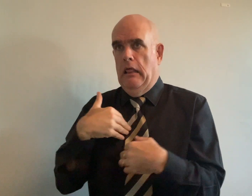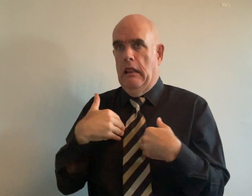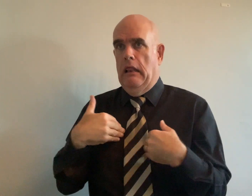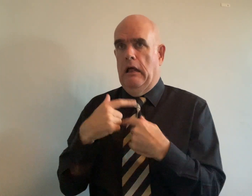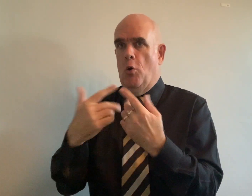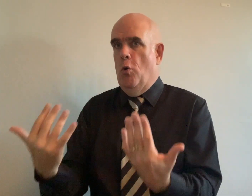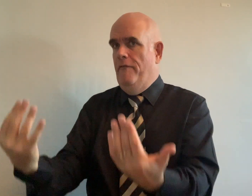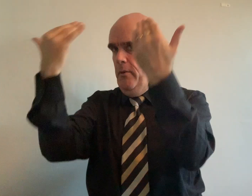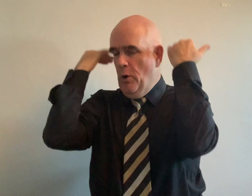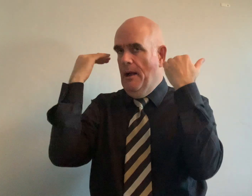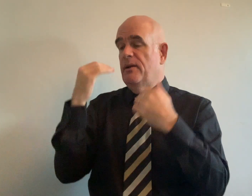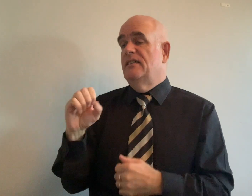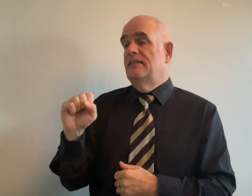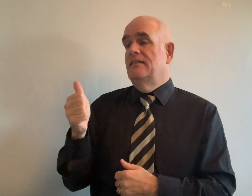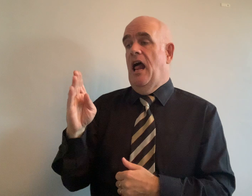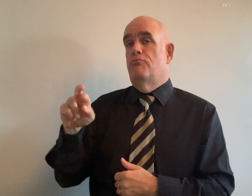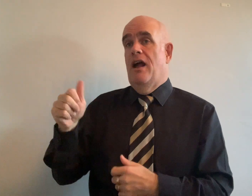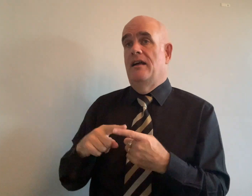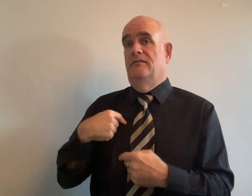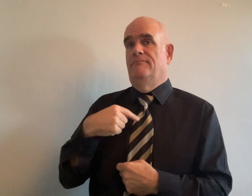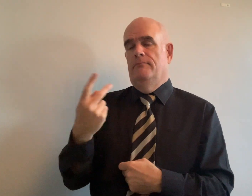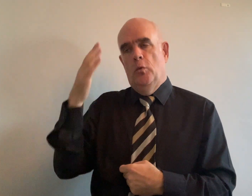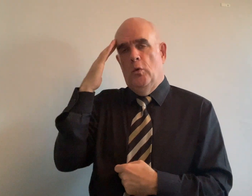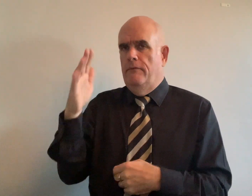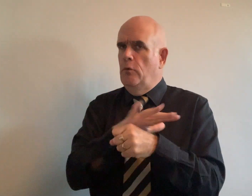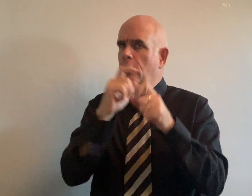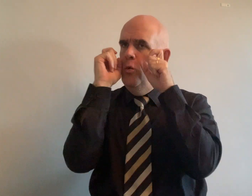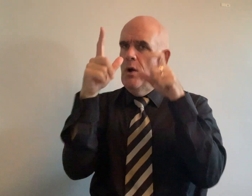different ways, we send our deepest sympathies to those who have been